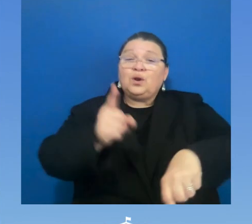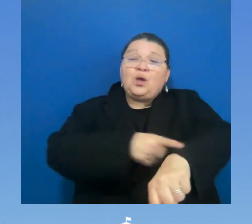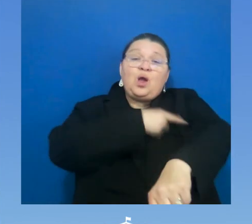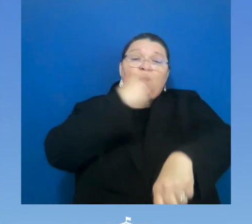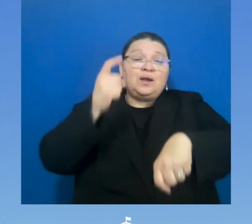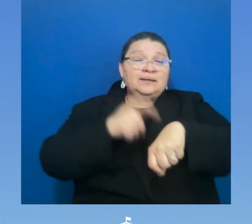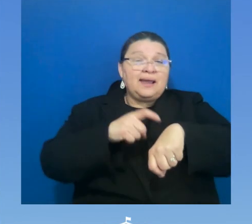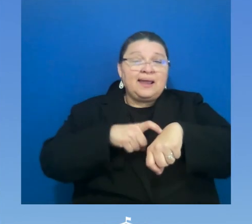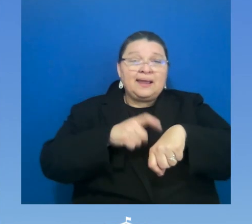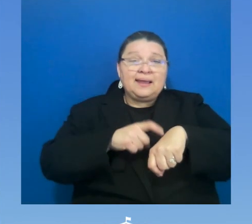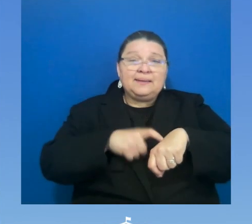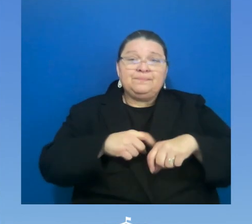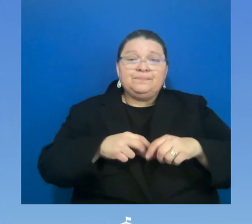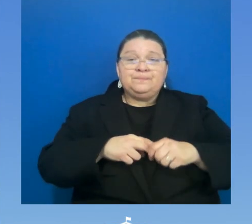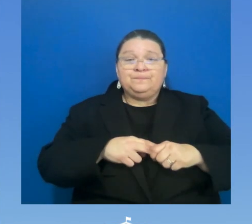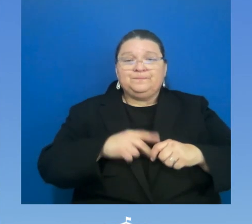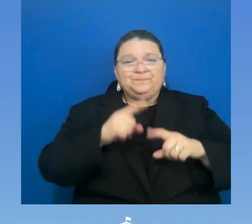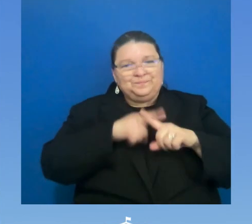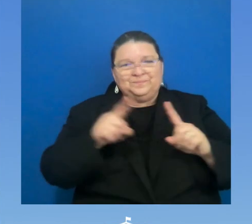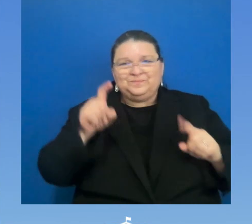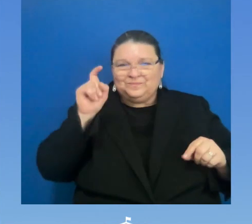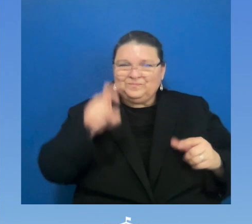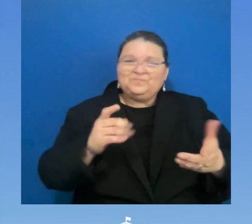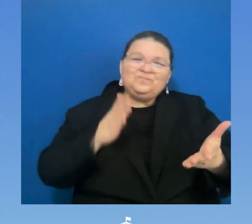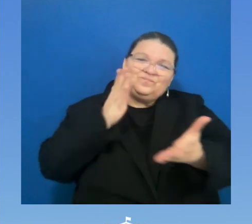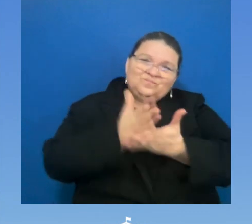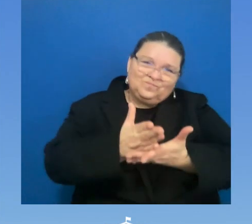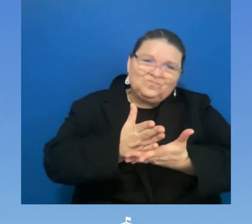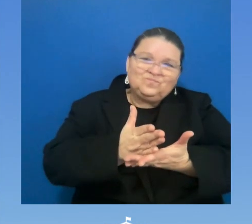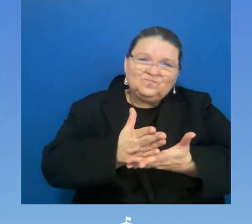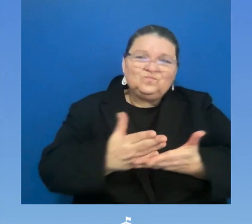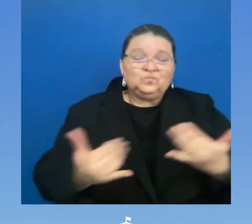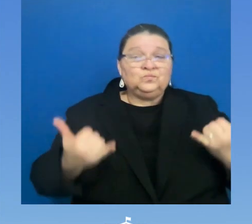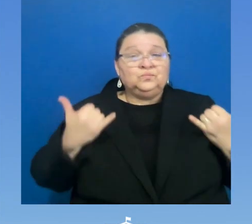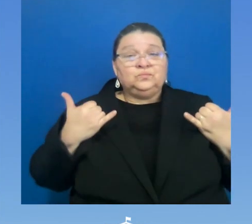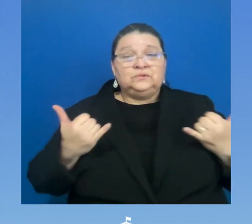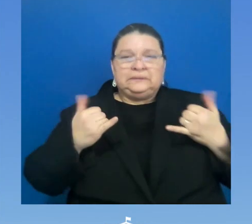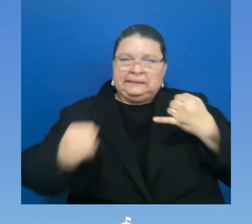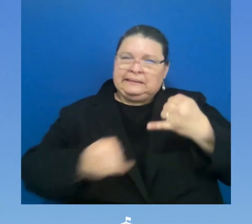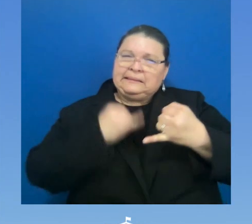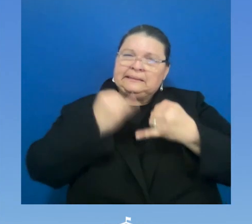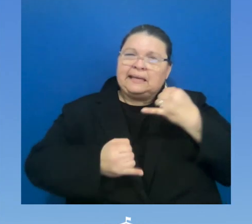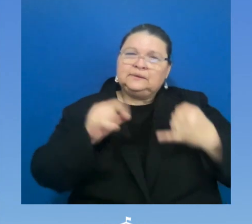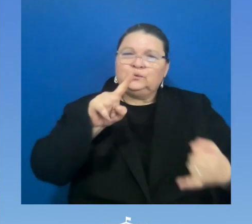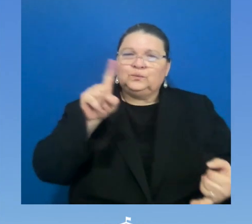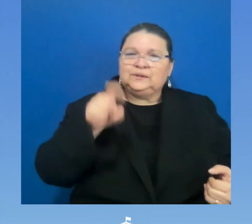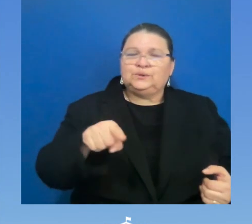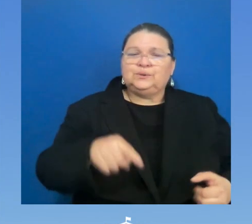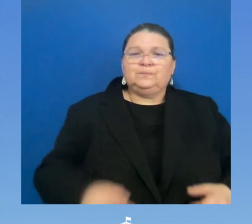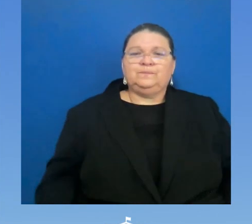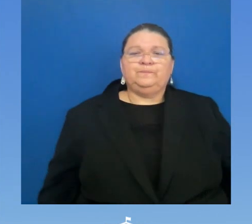So I want to ask each of you a lightning round last question, which is for everybody who is out here watching this